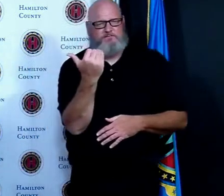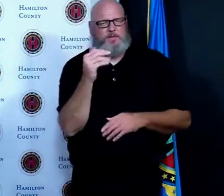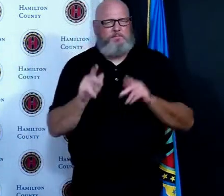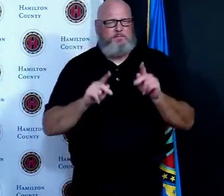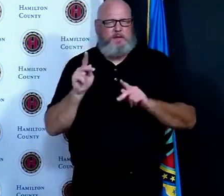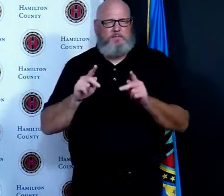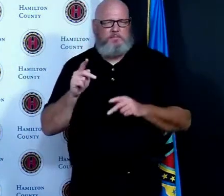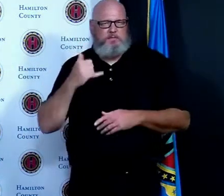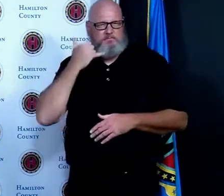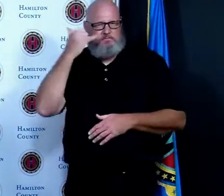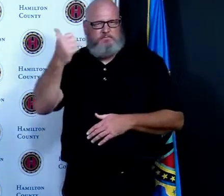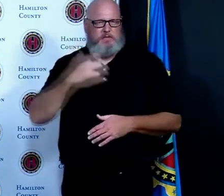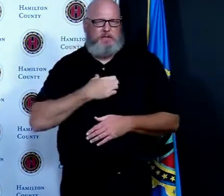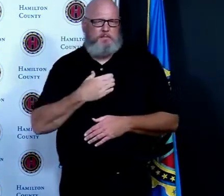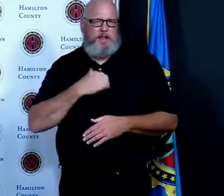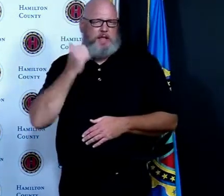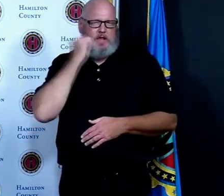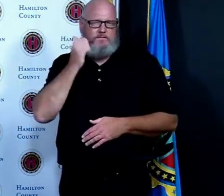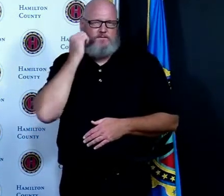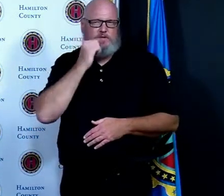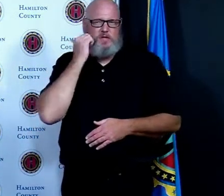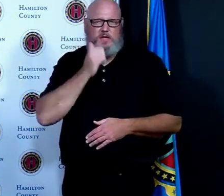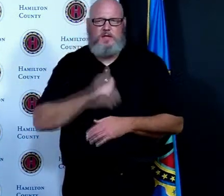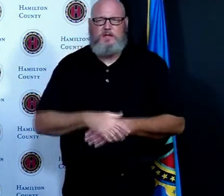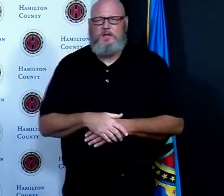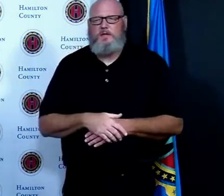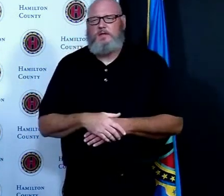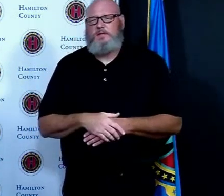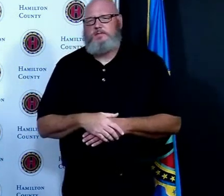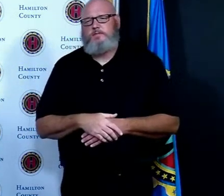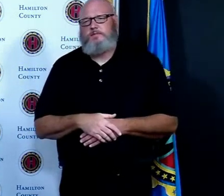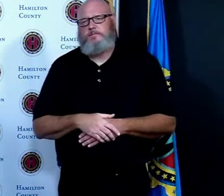and last night I read a web complaint that came in a customer went into a pizza restaurant